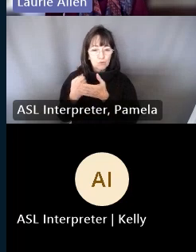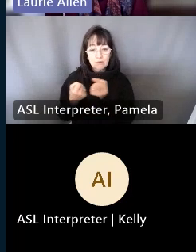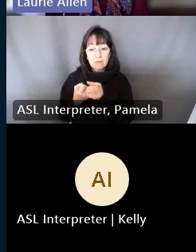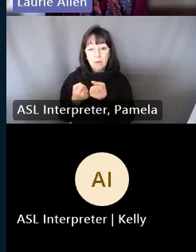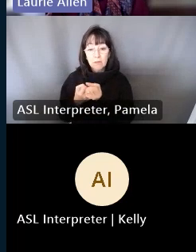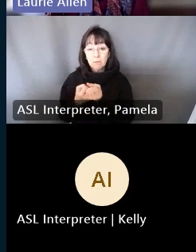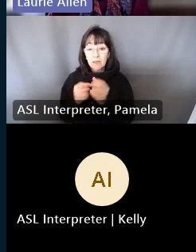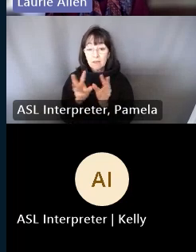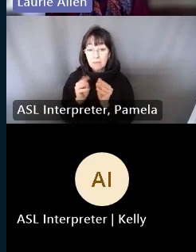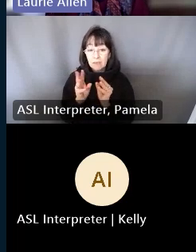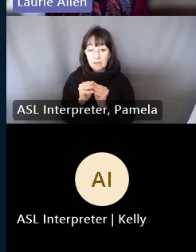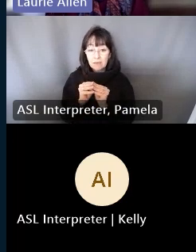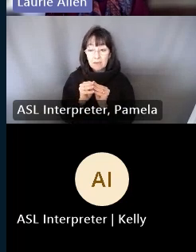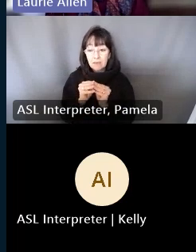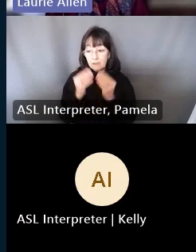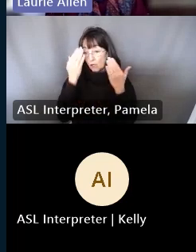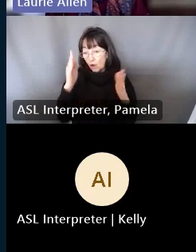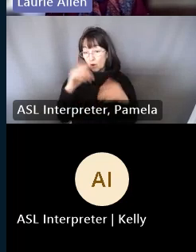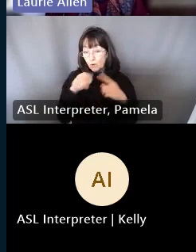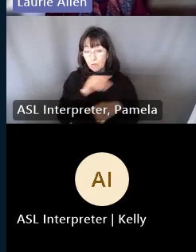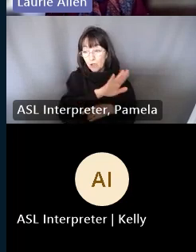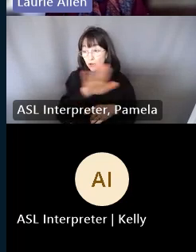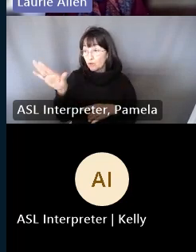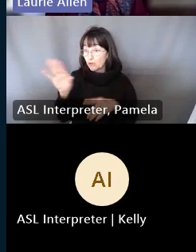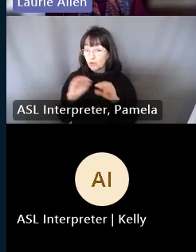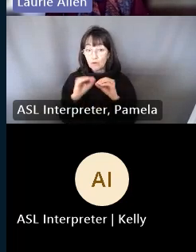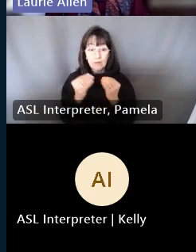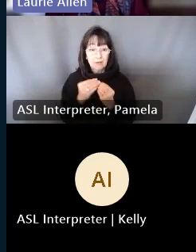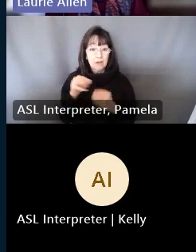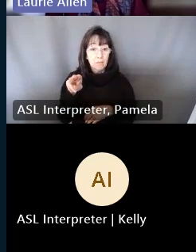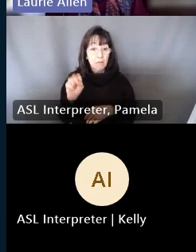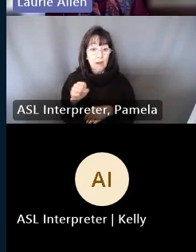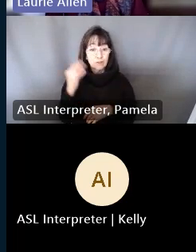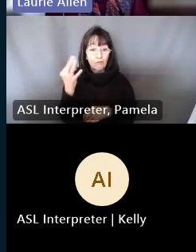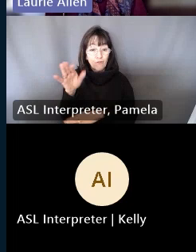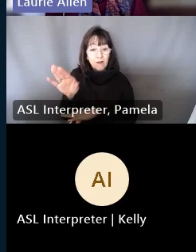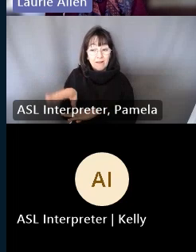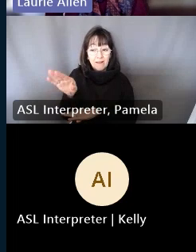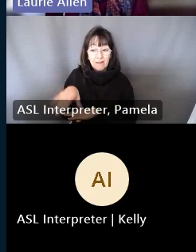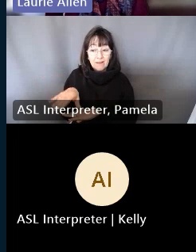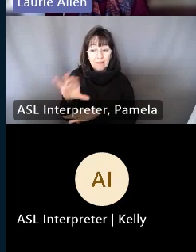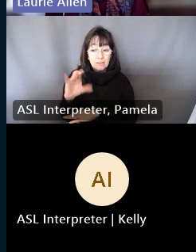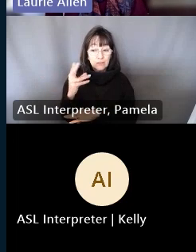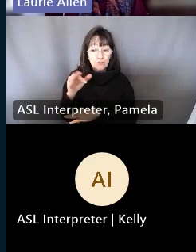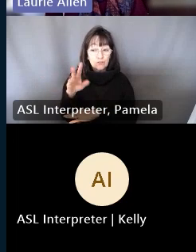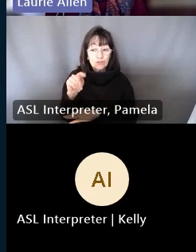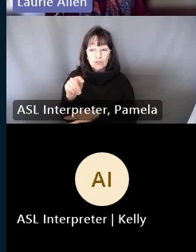I don't know about your organizations, but at Microsoft on a Friday afternoon, our chats might diverge to, “What are you doing this weekend?